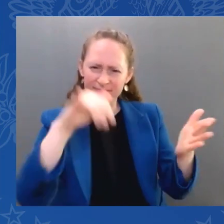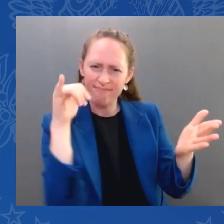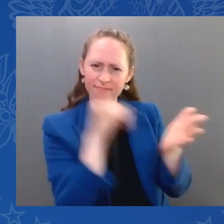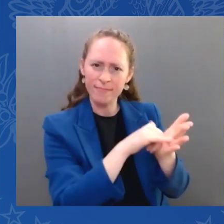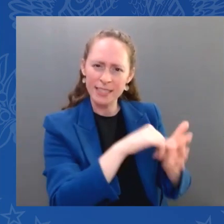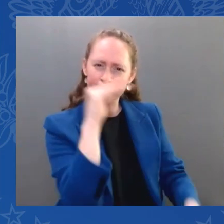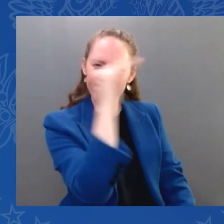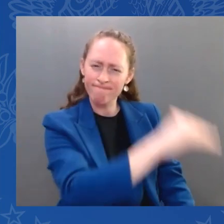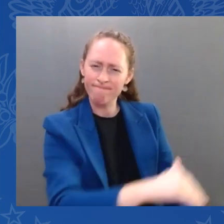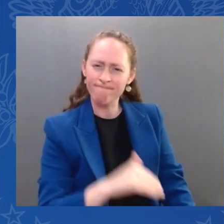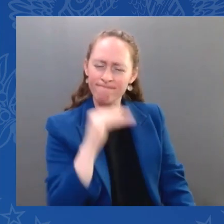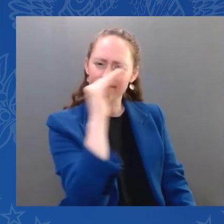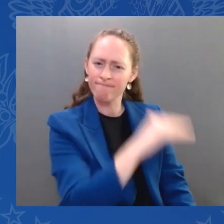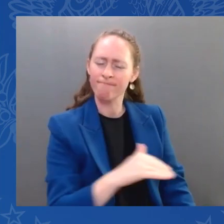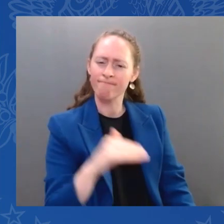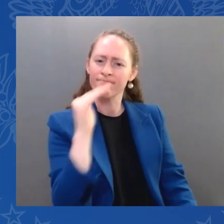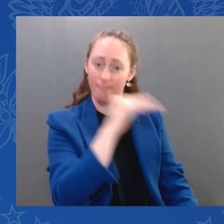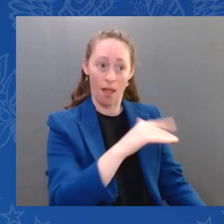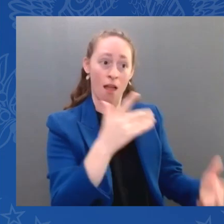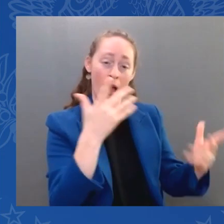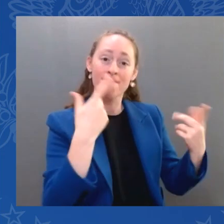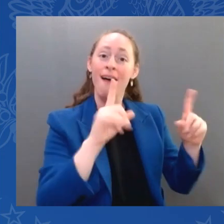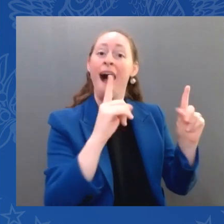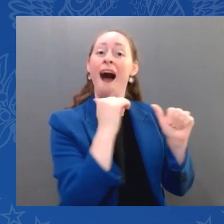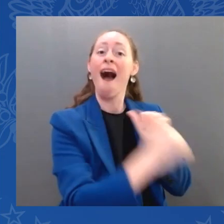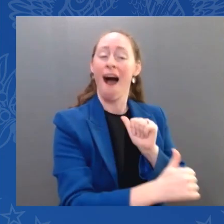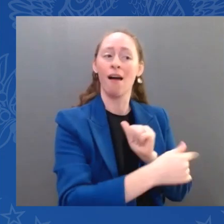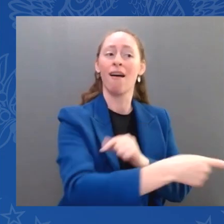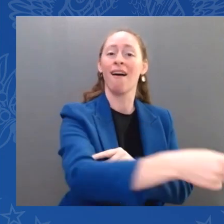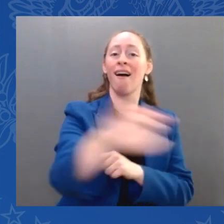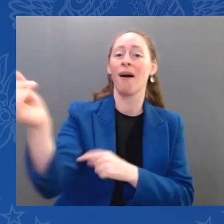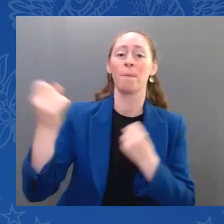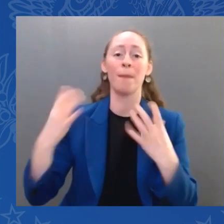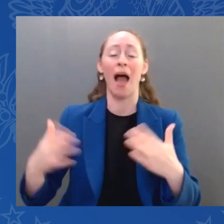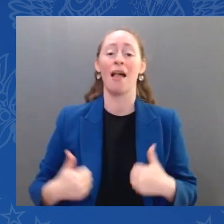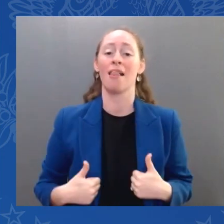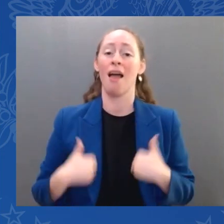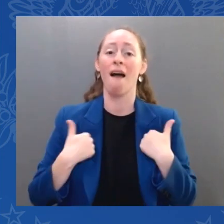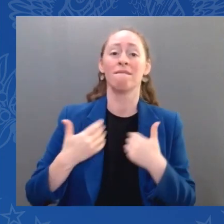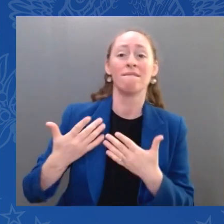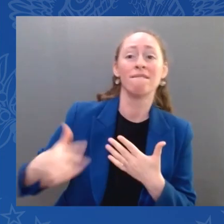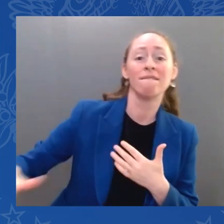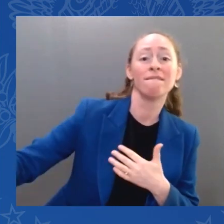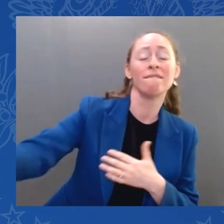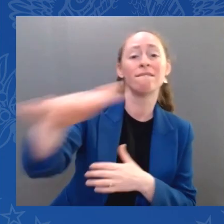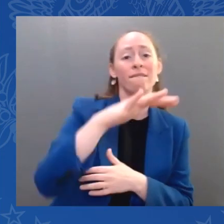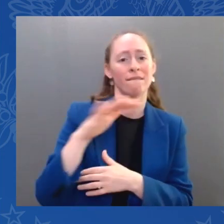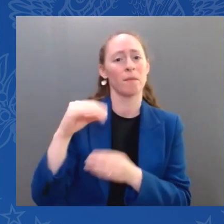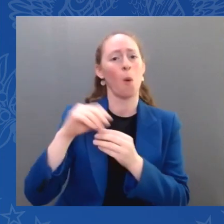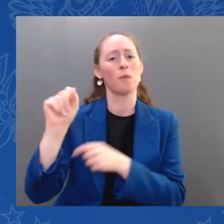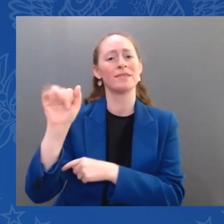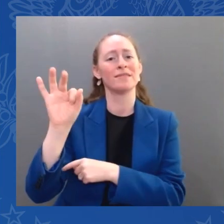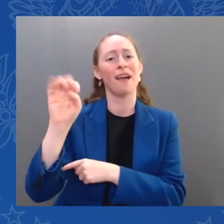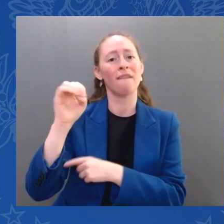What we are doing here today is real,